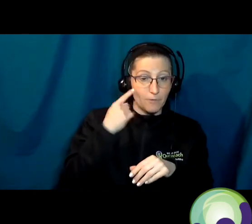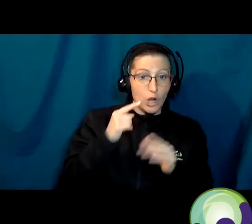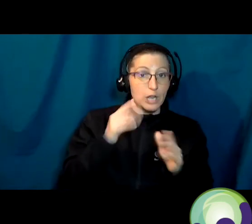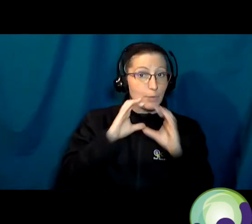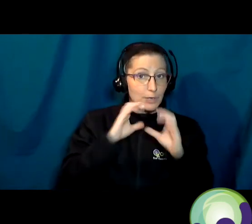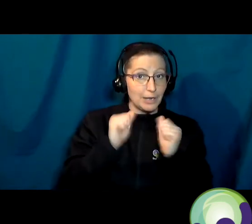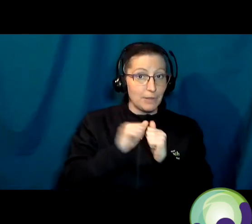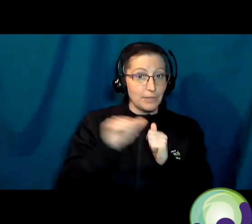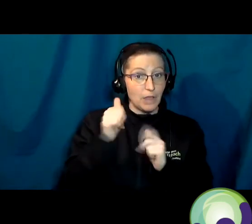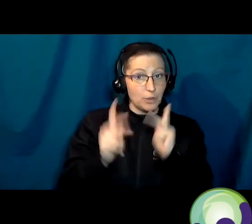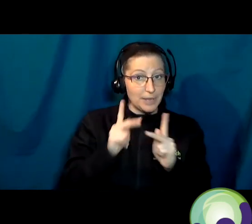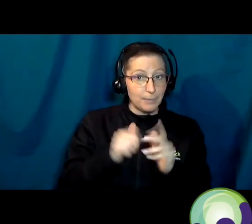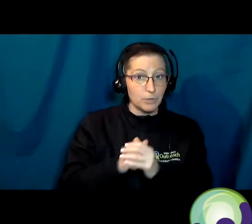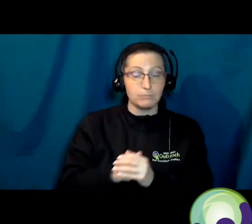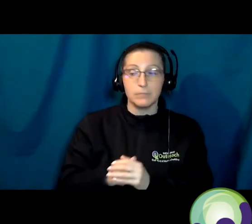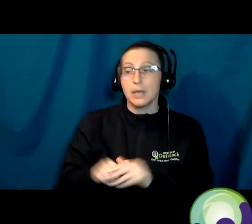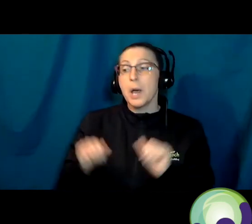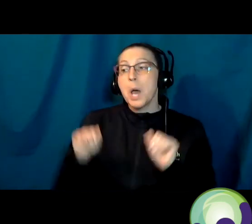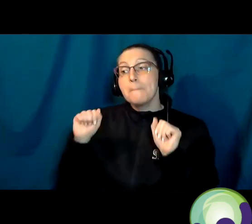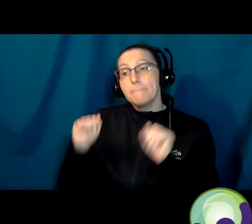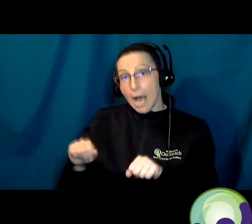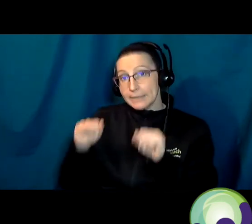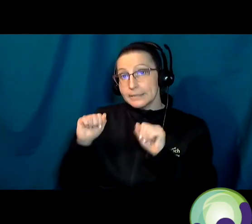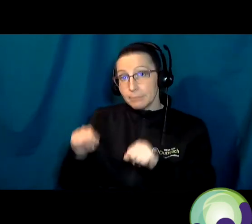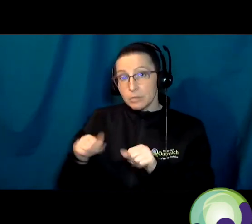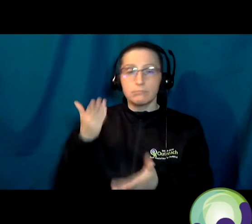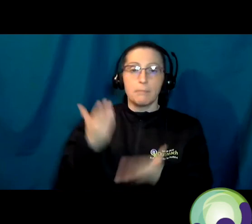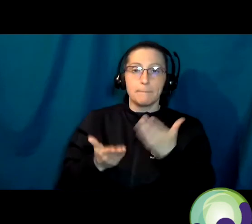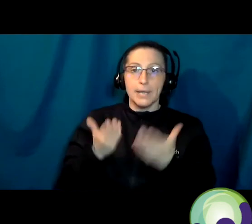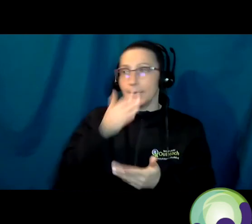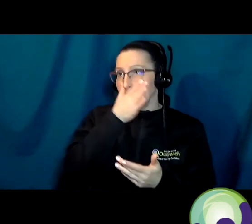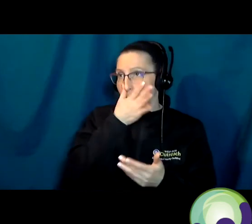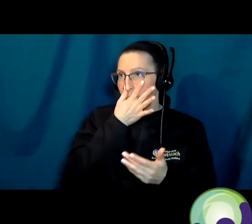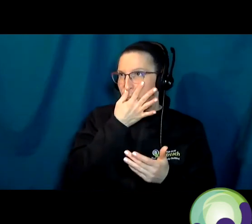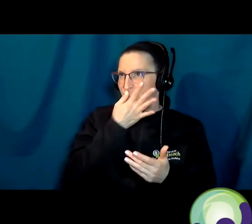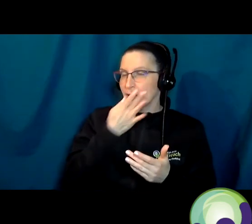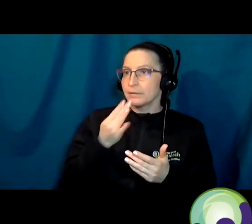Anna Marie: It's possible we may also go to the to a written